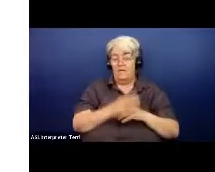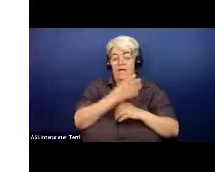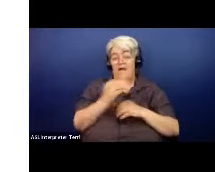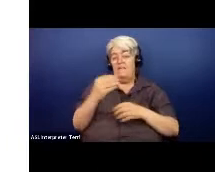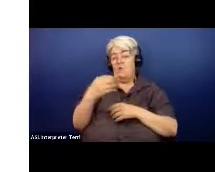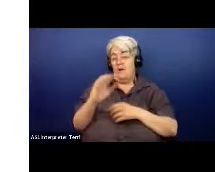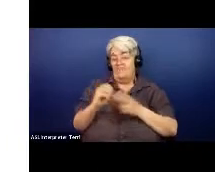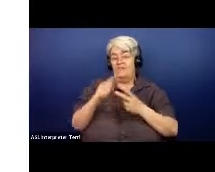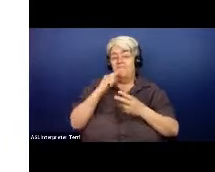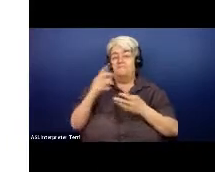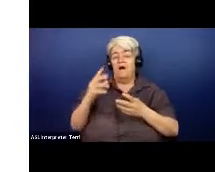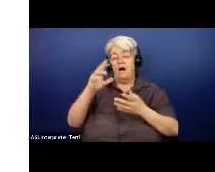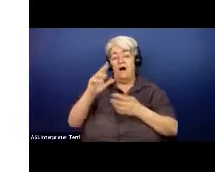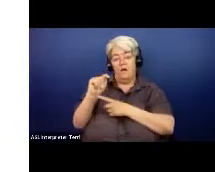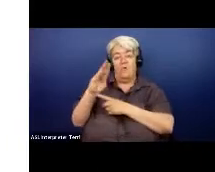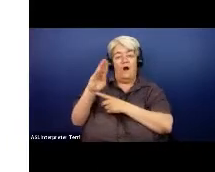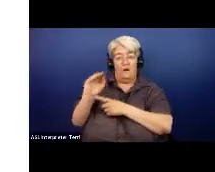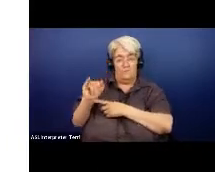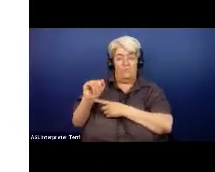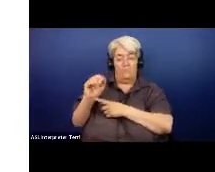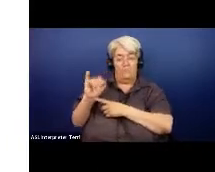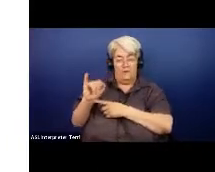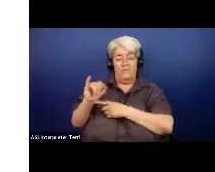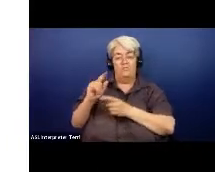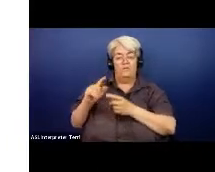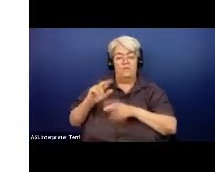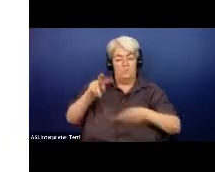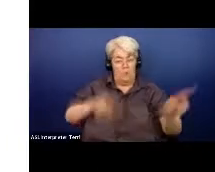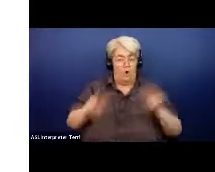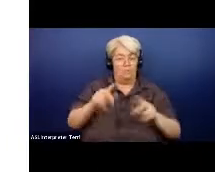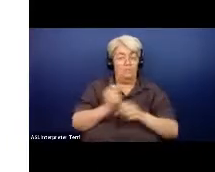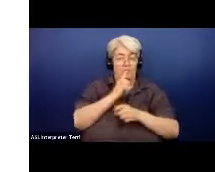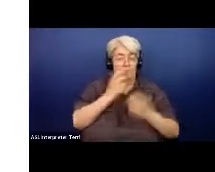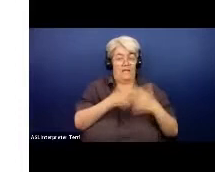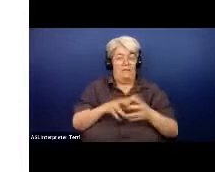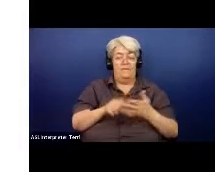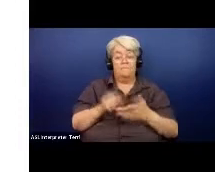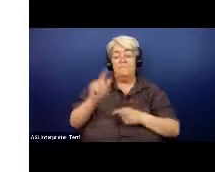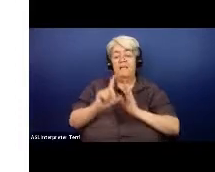brain injury set in to make sure everything was happening. That fall the veteranning office